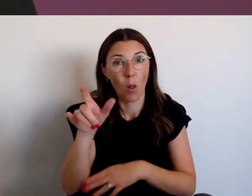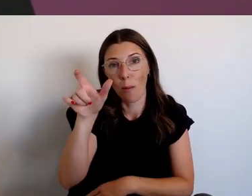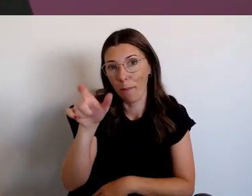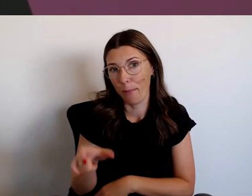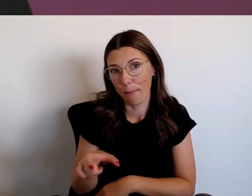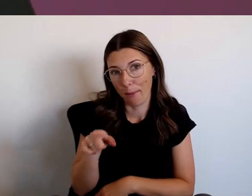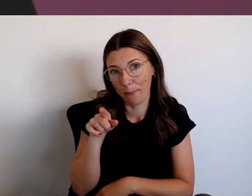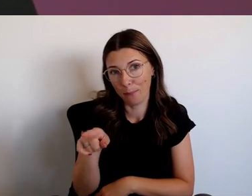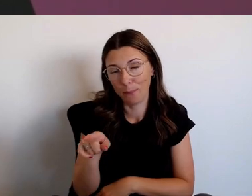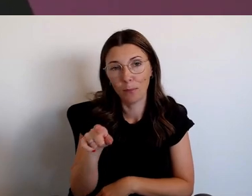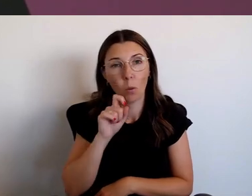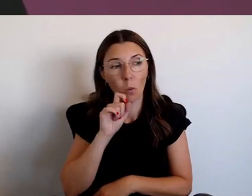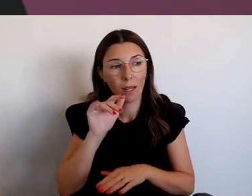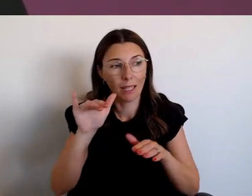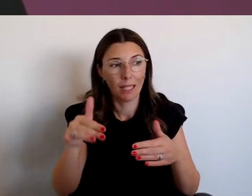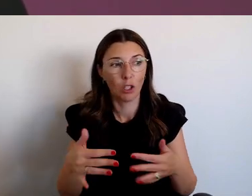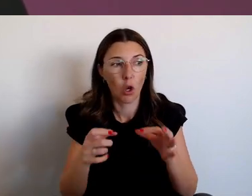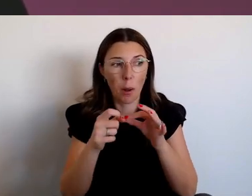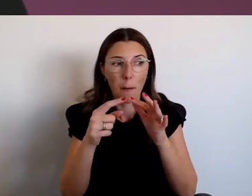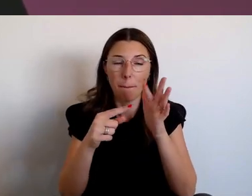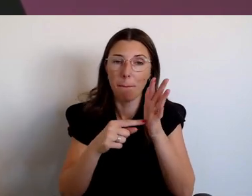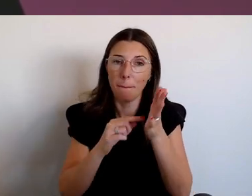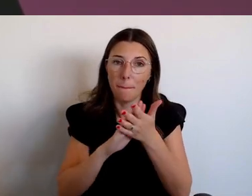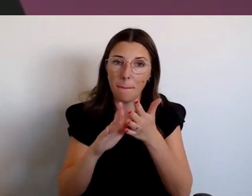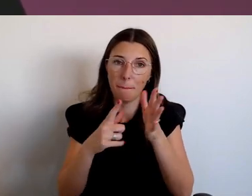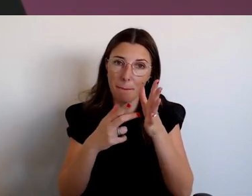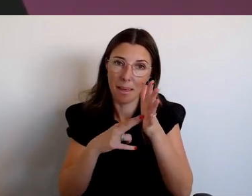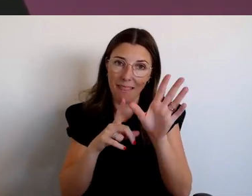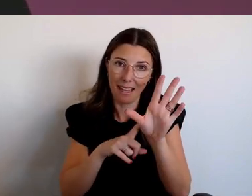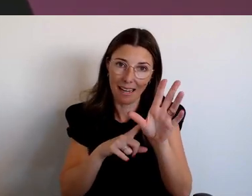member, and I'd like to introduce Bethany Fenech.